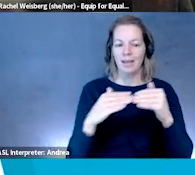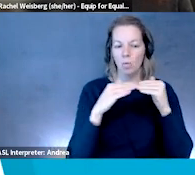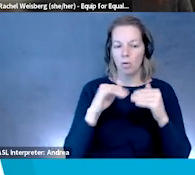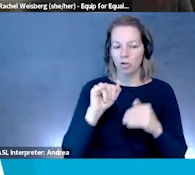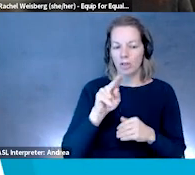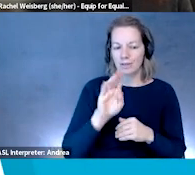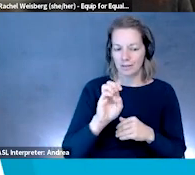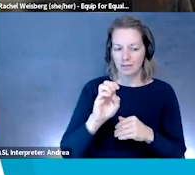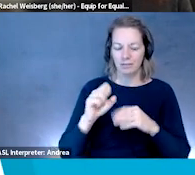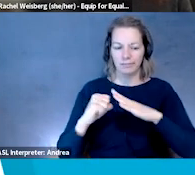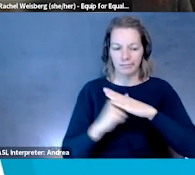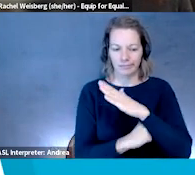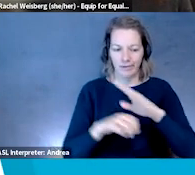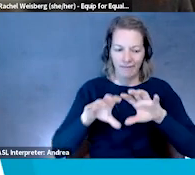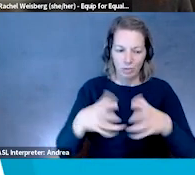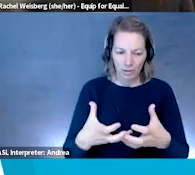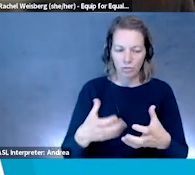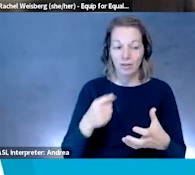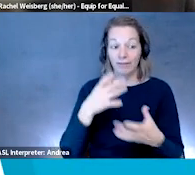LEGALIZATION AND HOW TO EXPUNGE THE RECORDS.